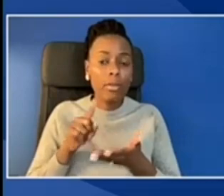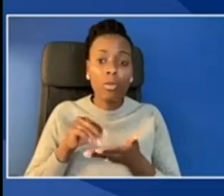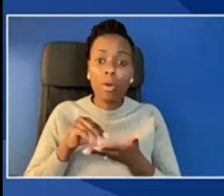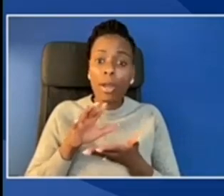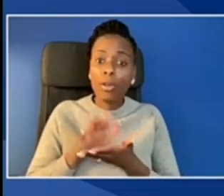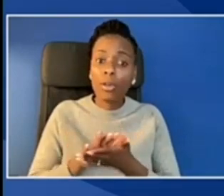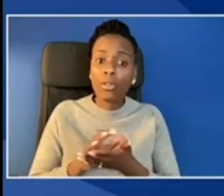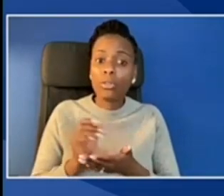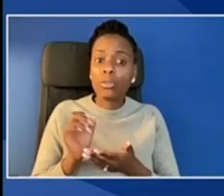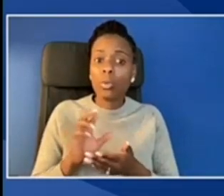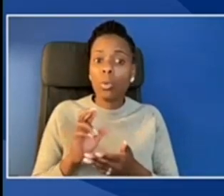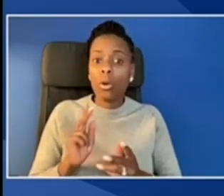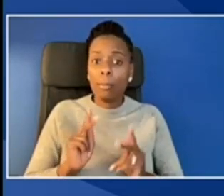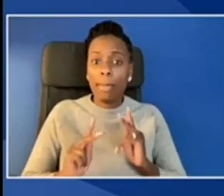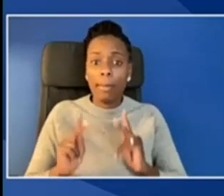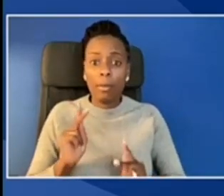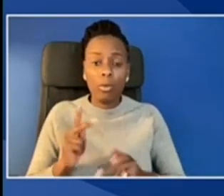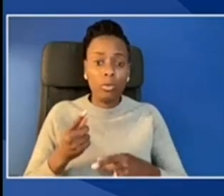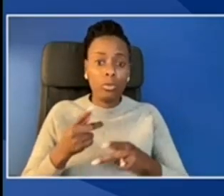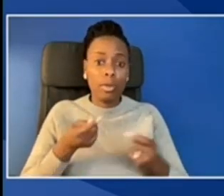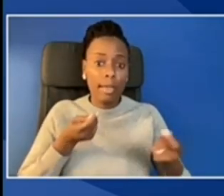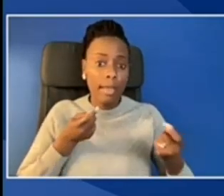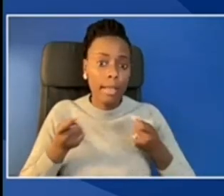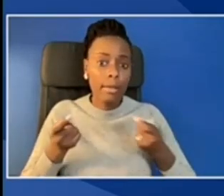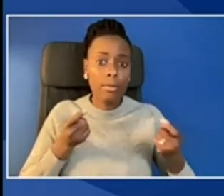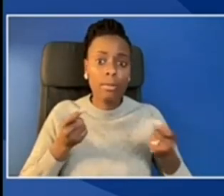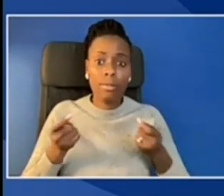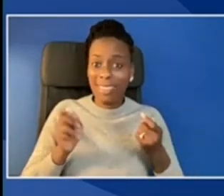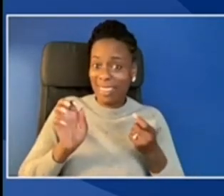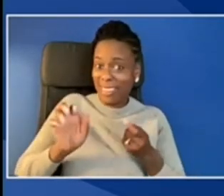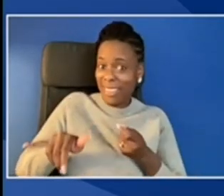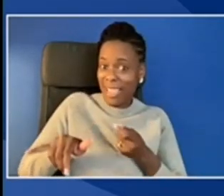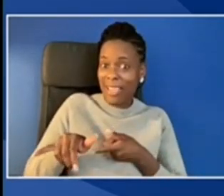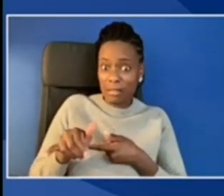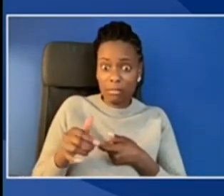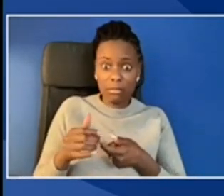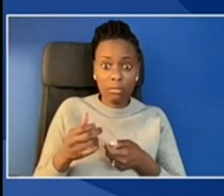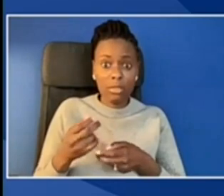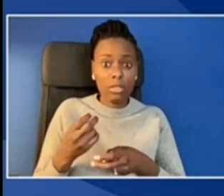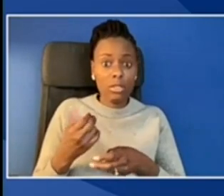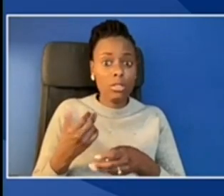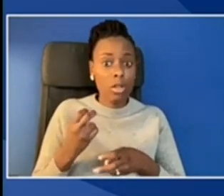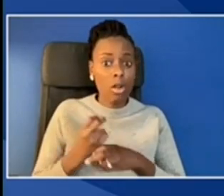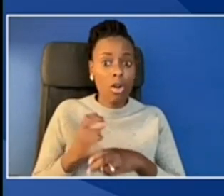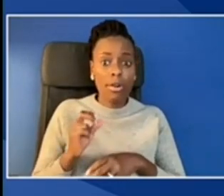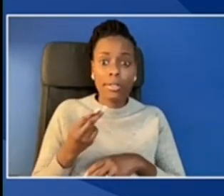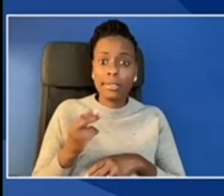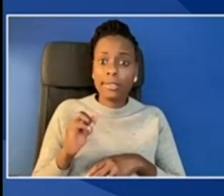think that in itself can also be framed as a hardship, because there's not the resources- the resources or the